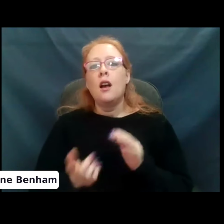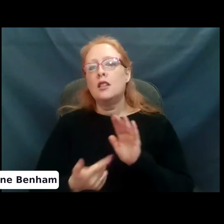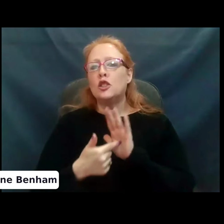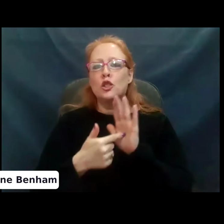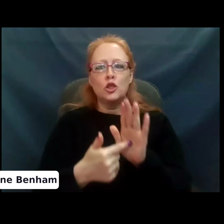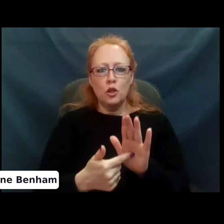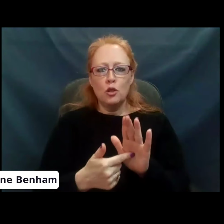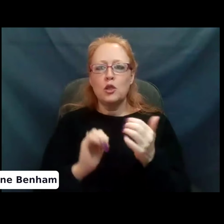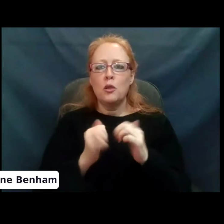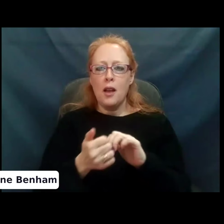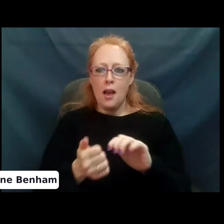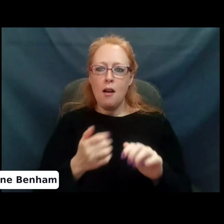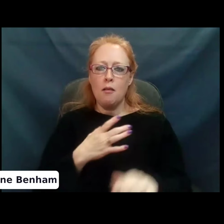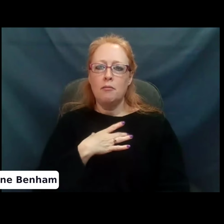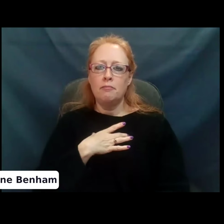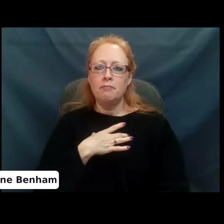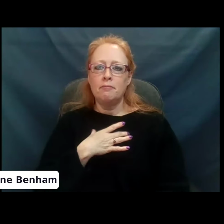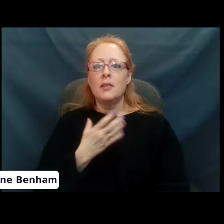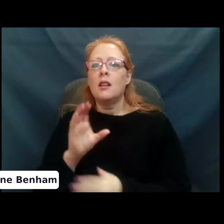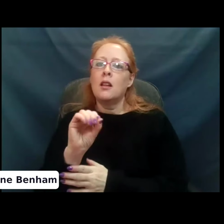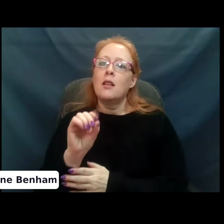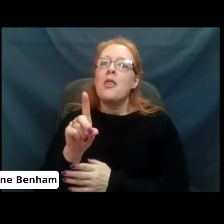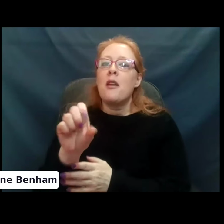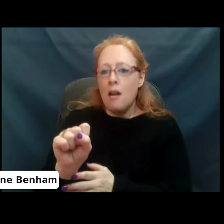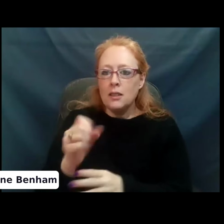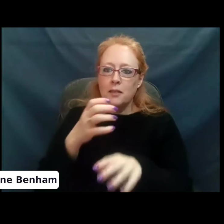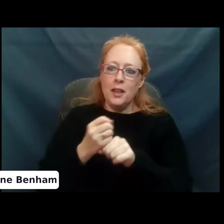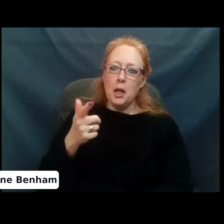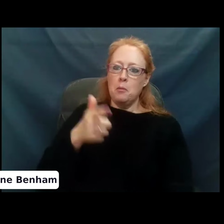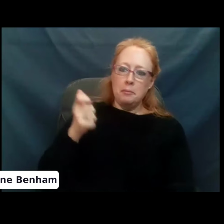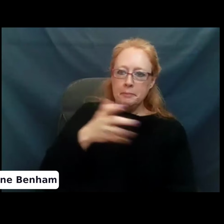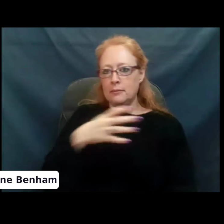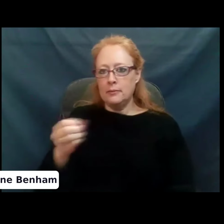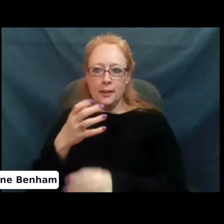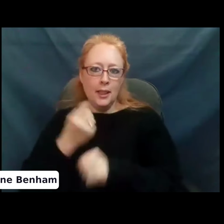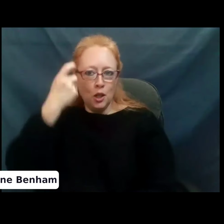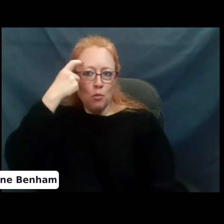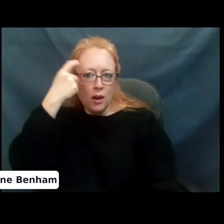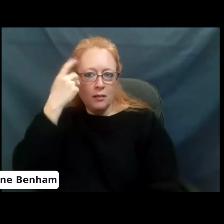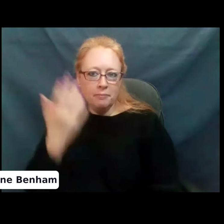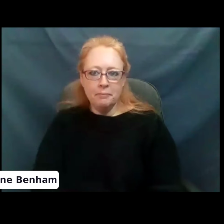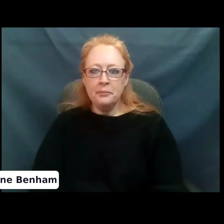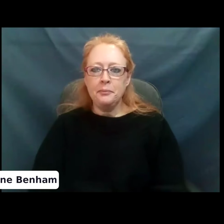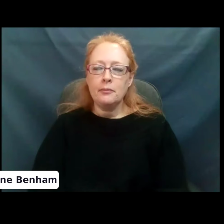So again, there is not an advantage that a sighted player would have Angie: Right.